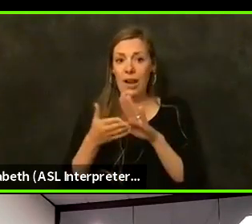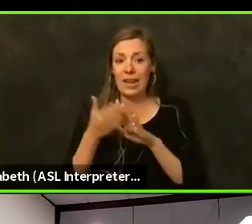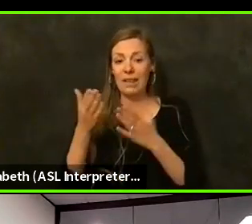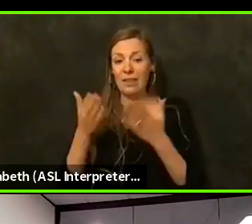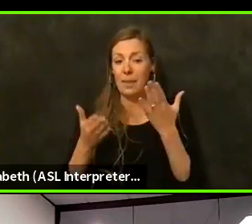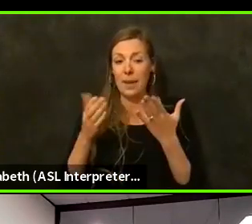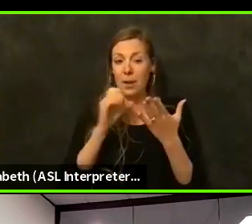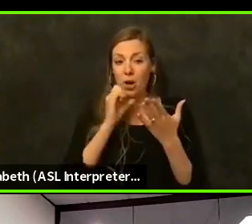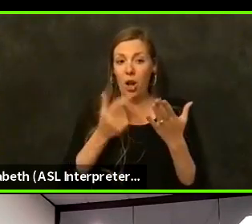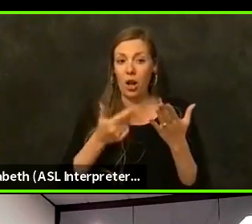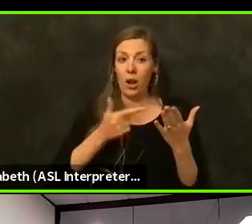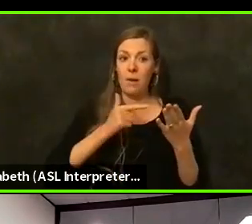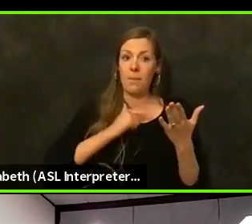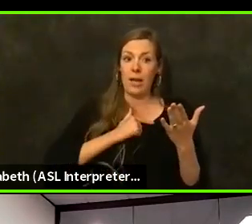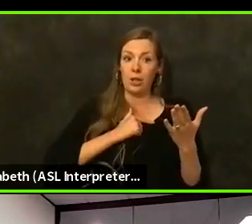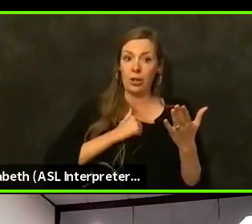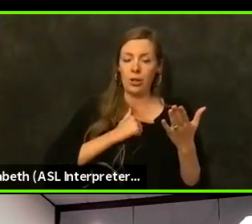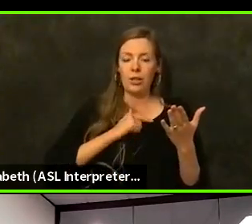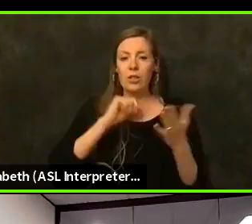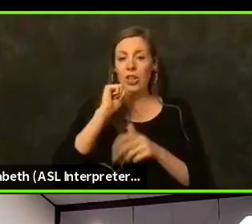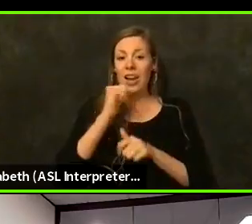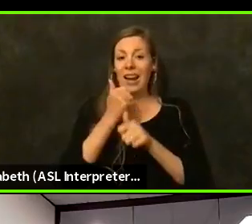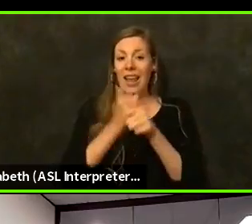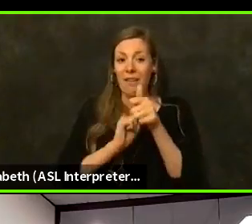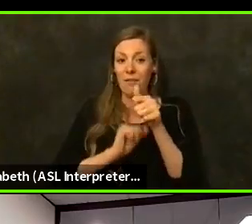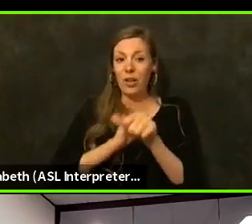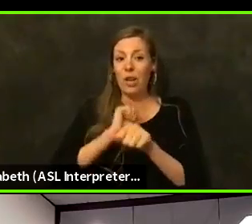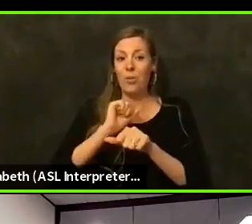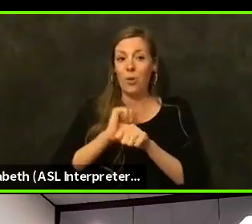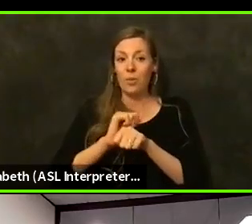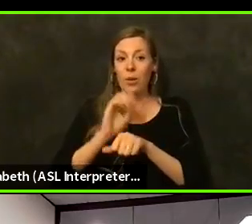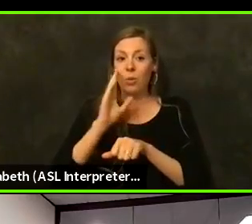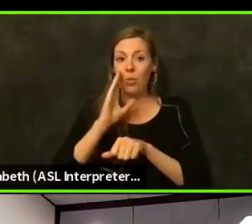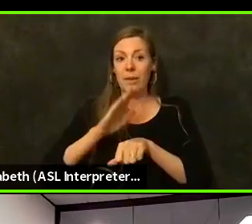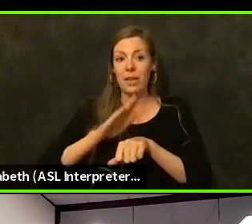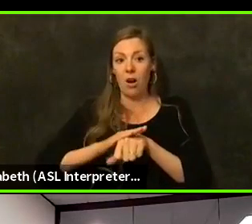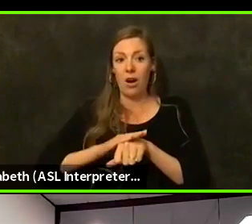So not every appointment will be on my terms, but most of them and certainly all